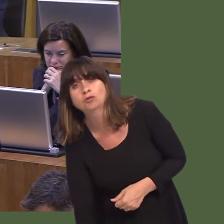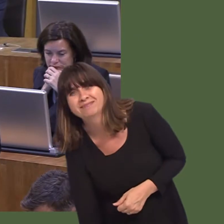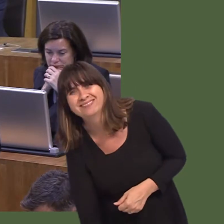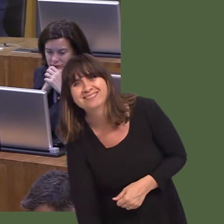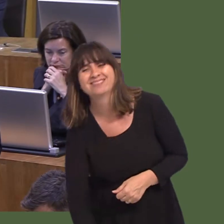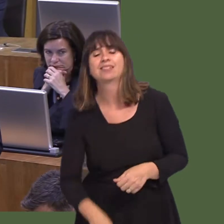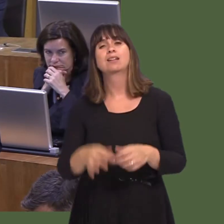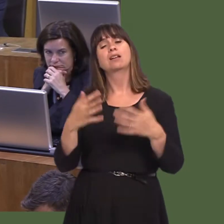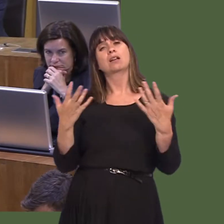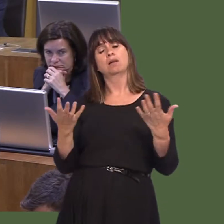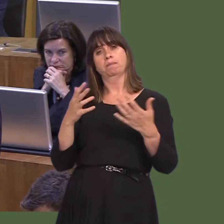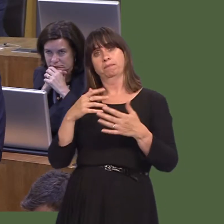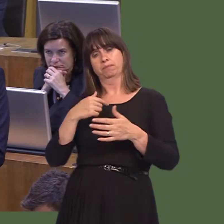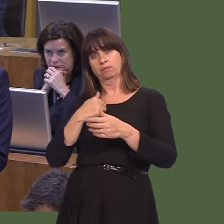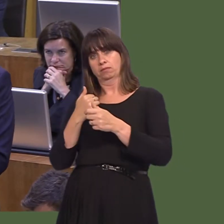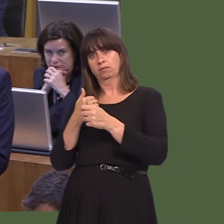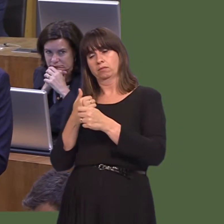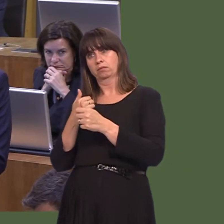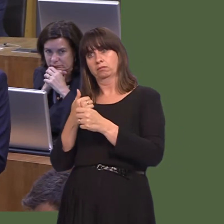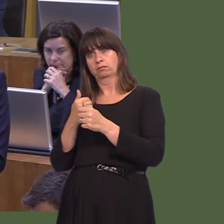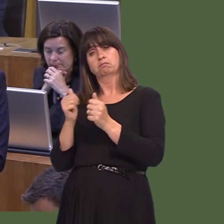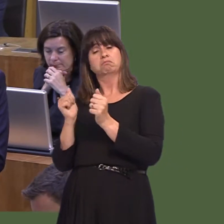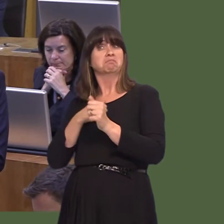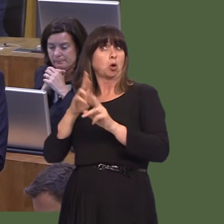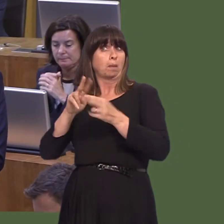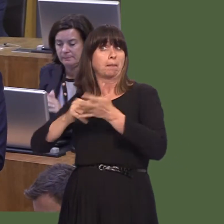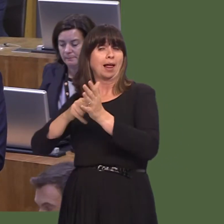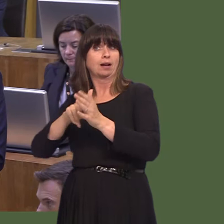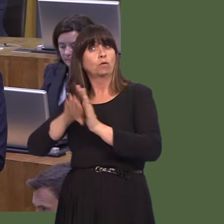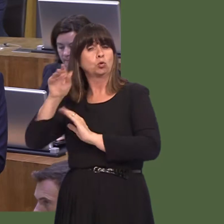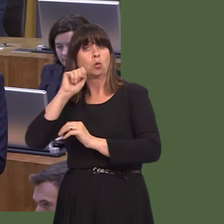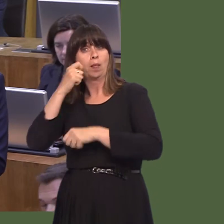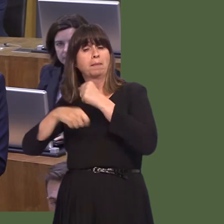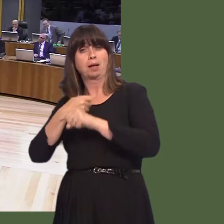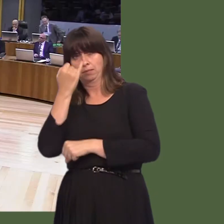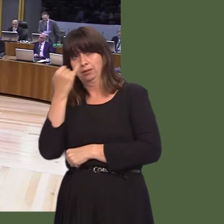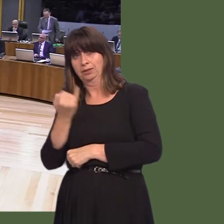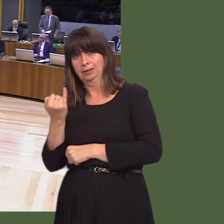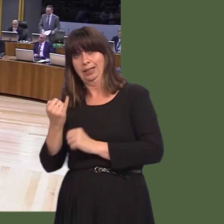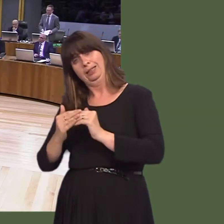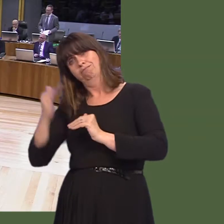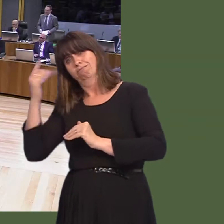I do intend, however, to support the bid to extend the franchise to include 16 and 17-year-olds. Russell George AM: Thank you, First Minister.